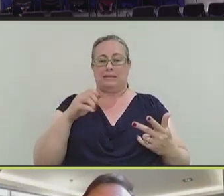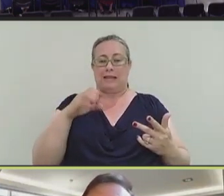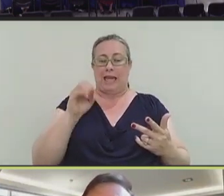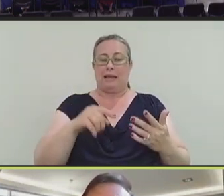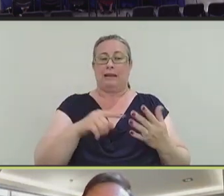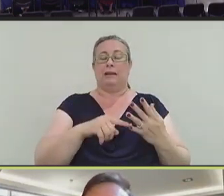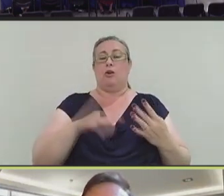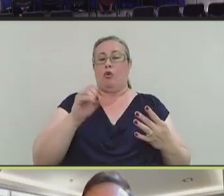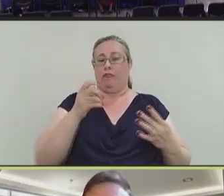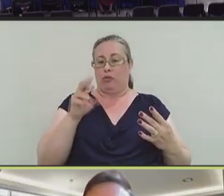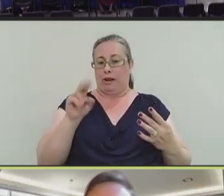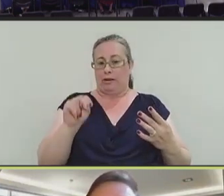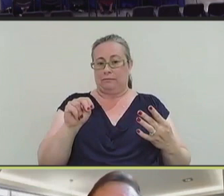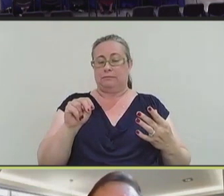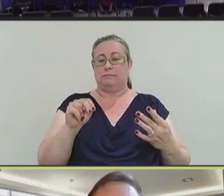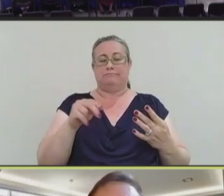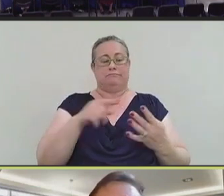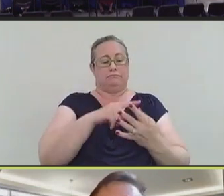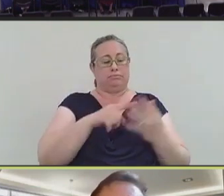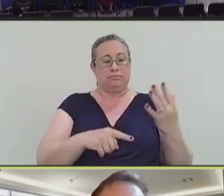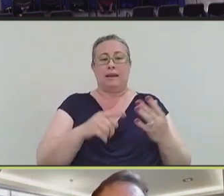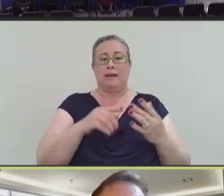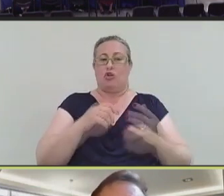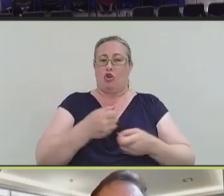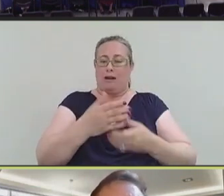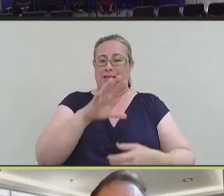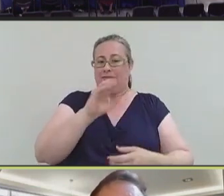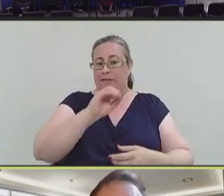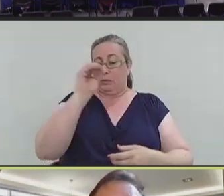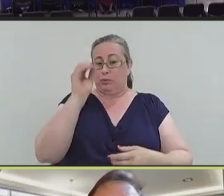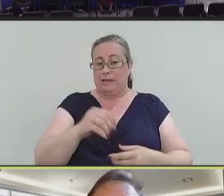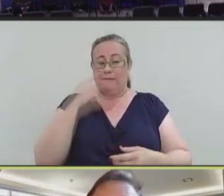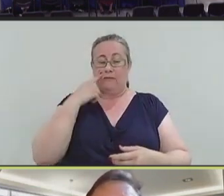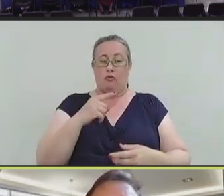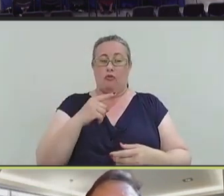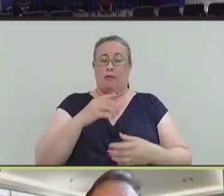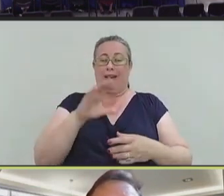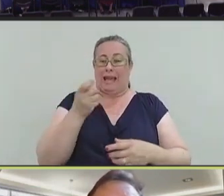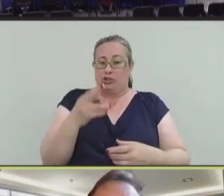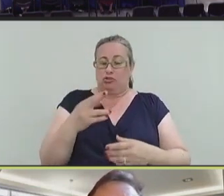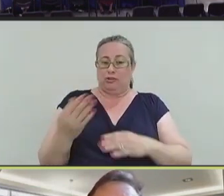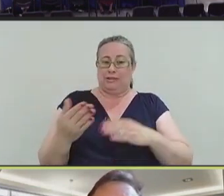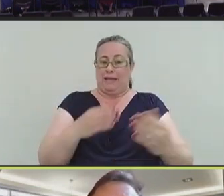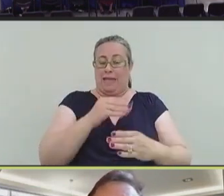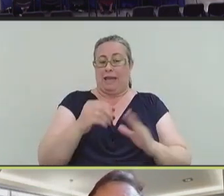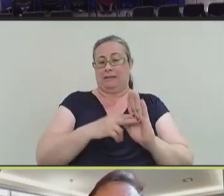These are the cancers that cause 50 percent of cancer deaths and diagnoses in the United